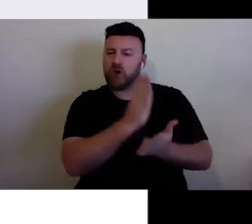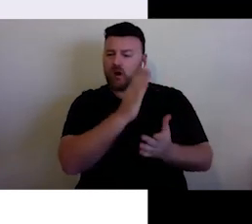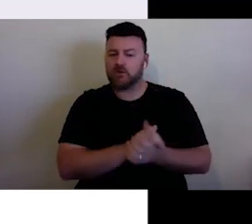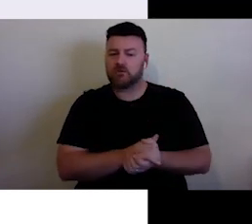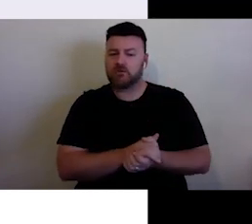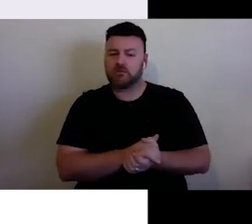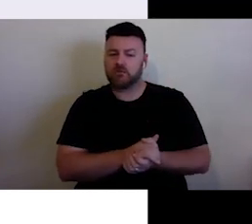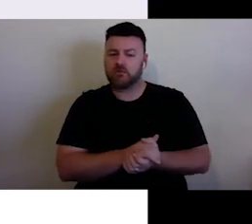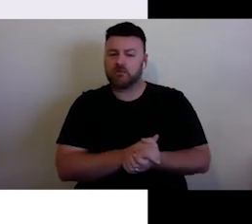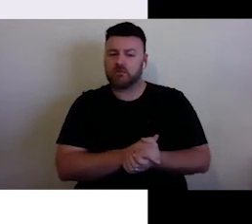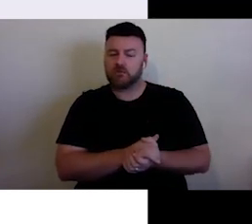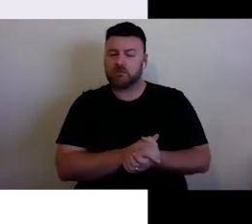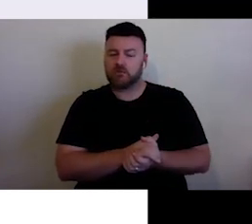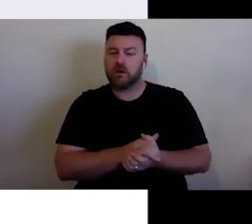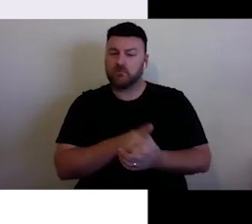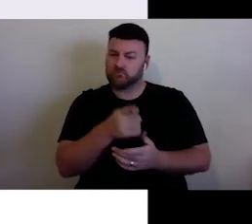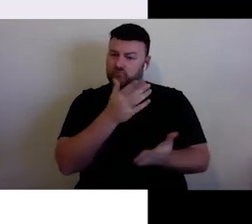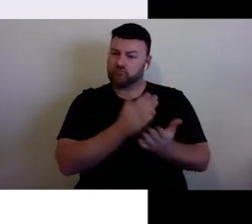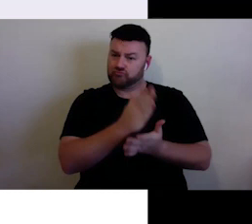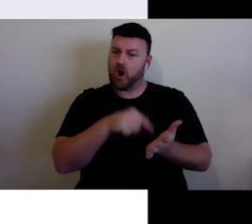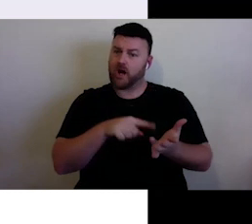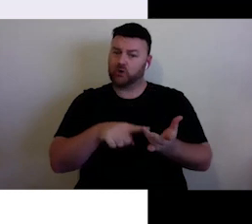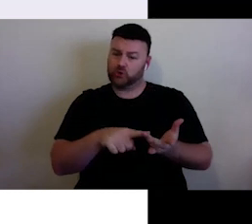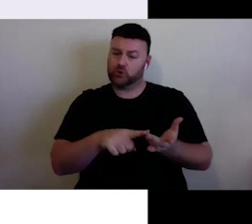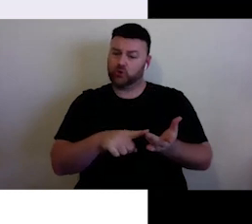way that will not hurt your rertation, is a mor -- reputation,